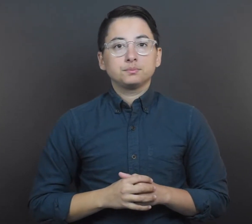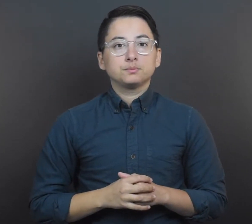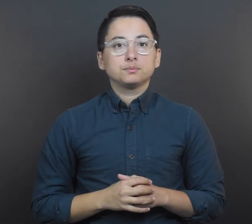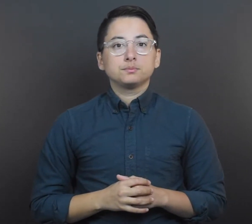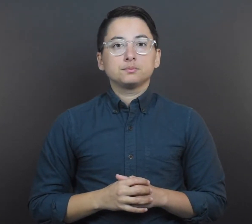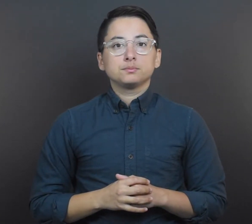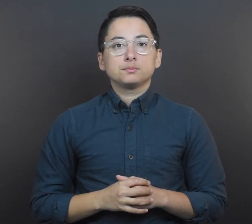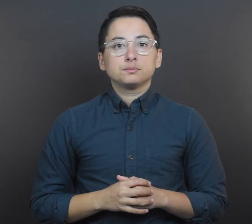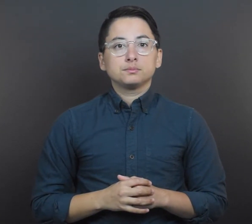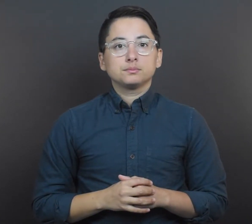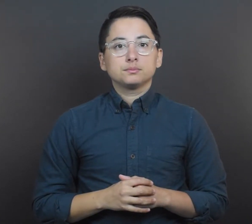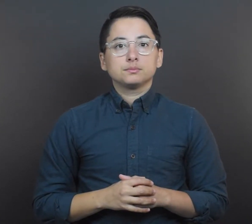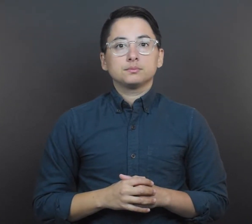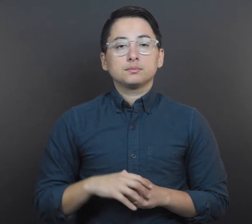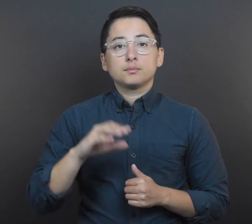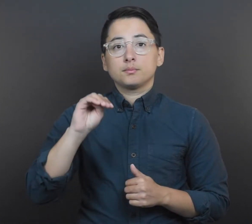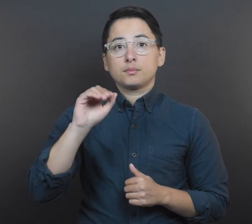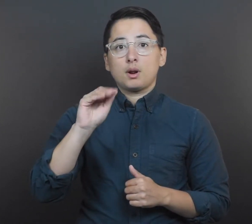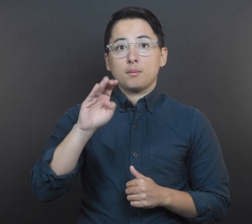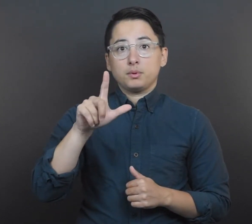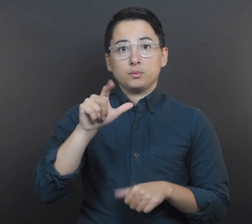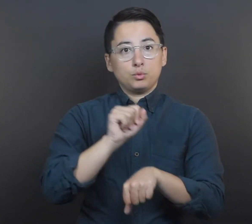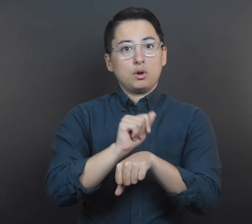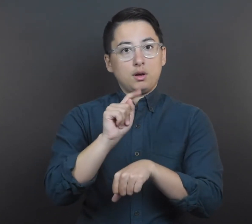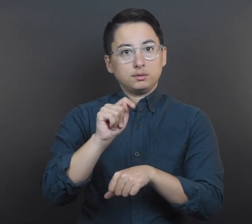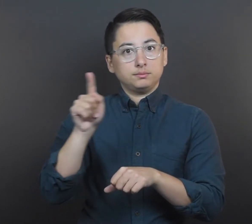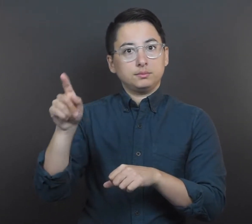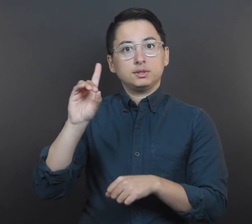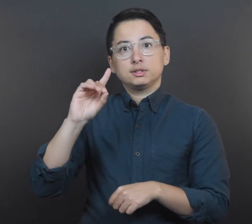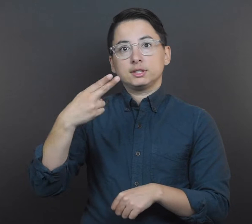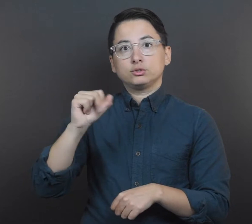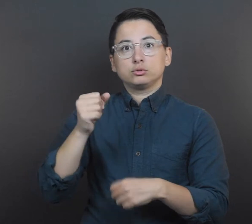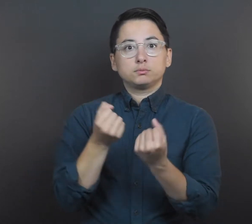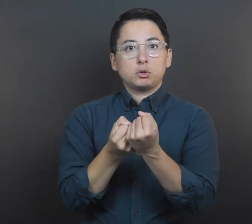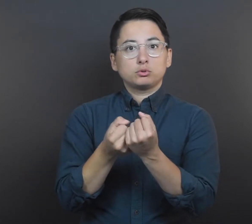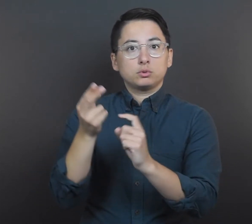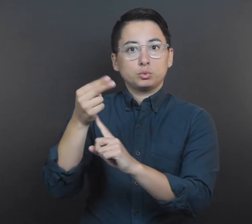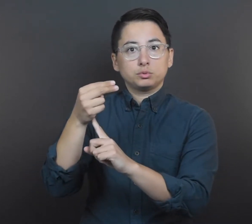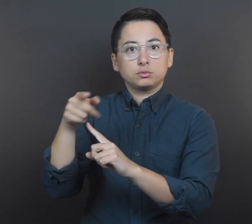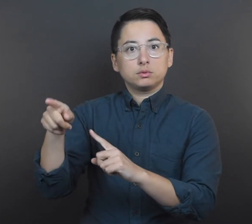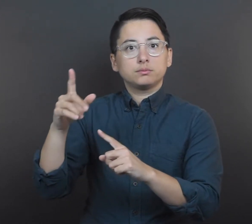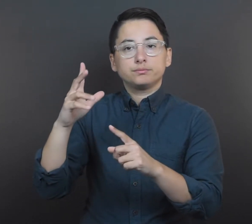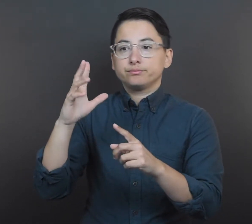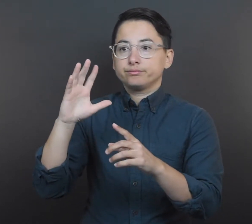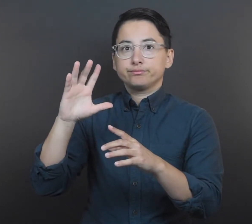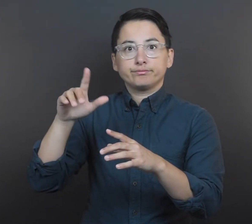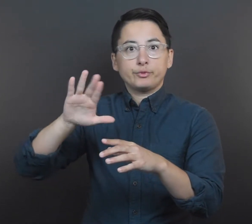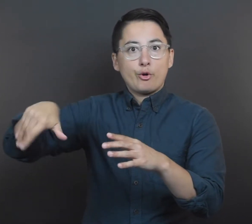as we had come in,” Mabel shared.